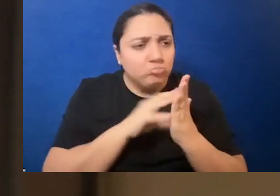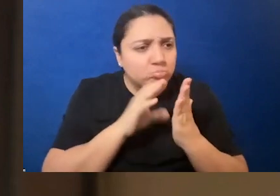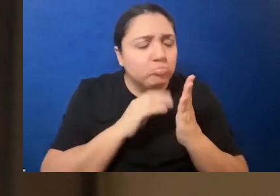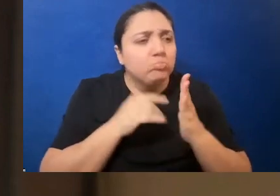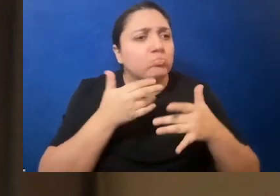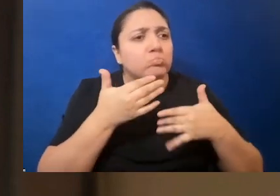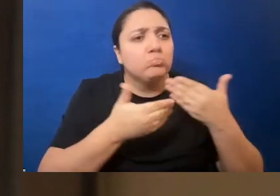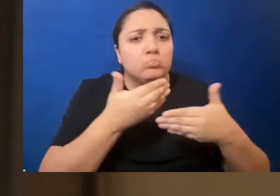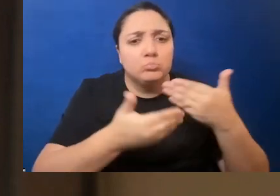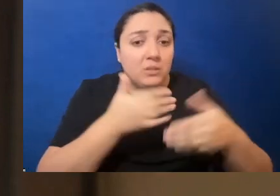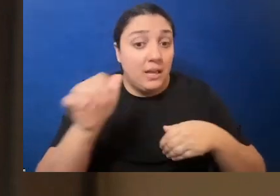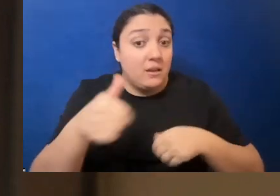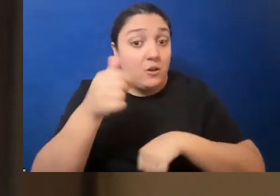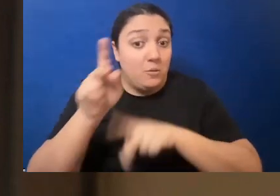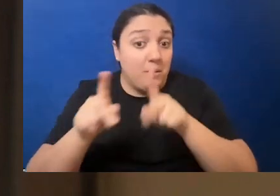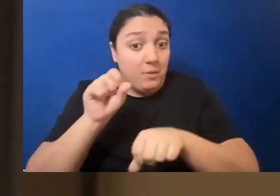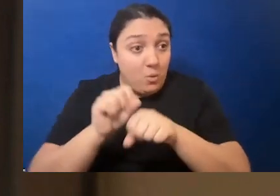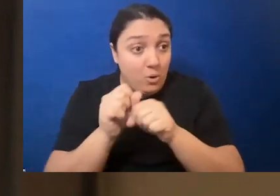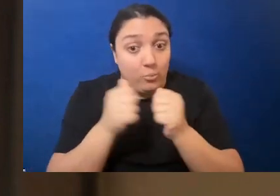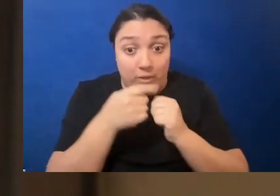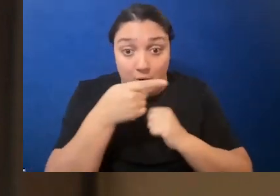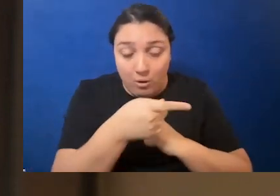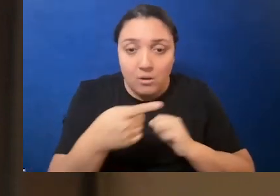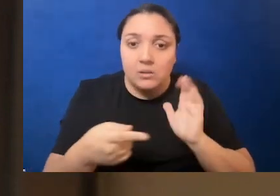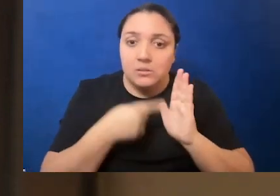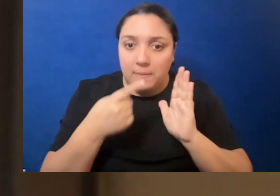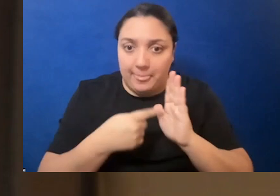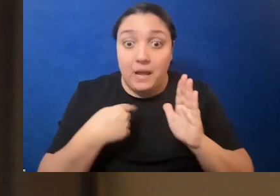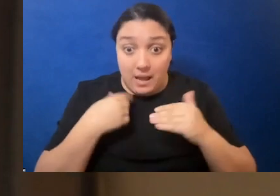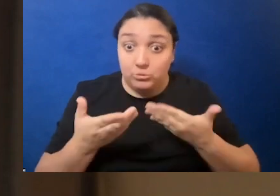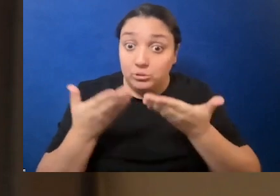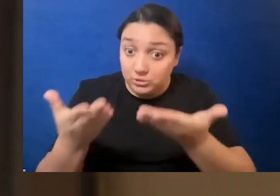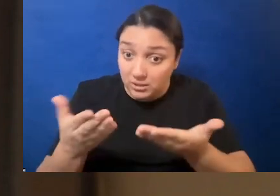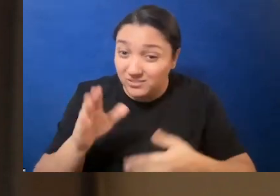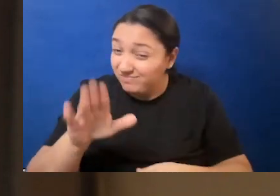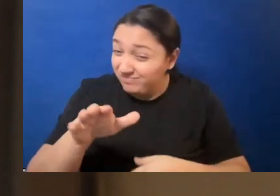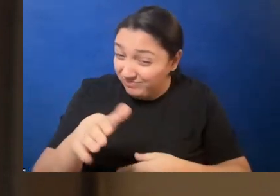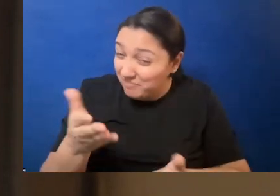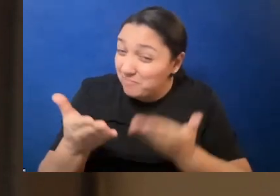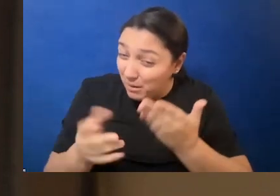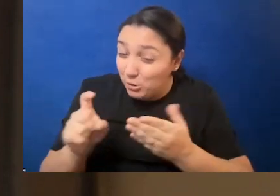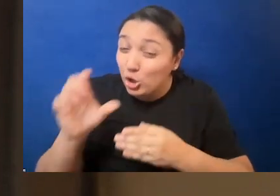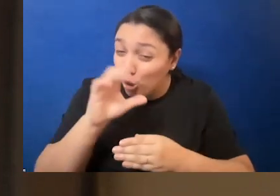THROUGH THE YEARS AND OTHER FOLKS THAT WORK WITH HER, SOMETIMES I DO SUGGEST YOU MAY